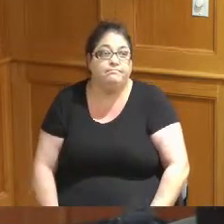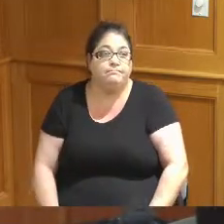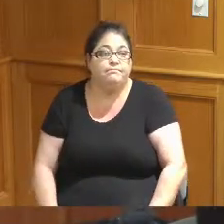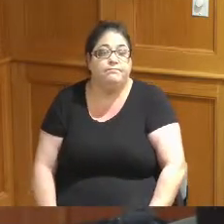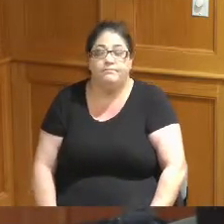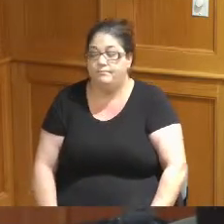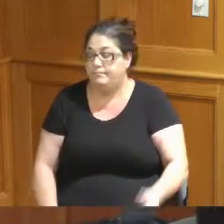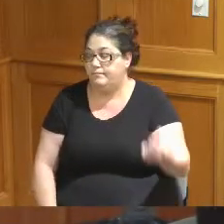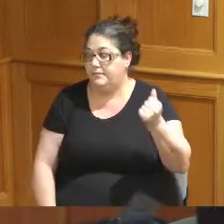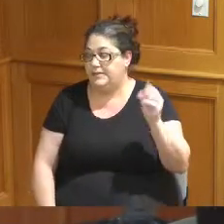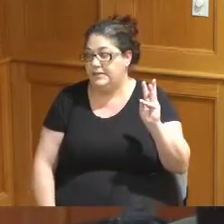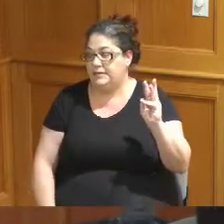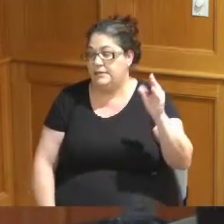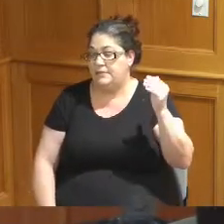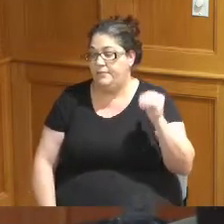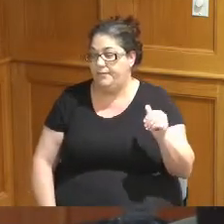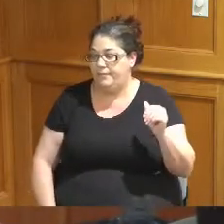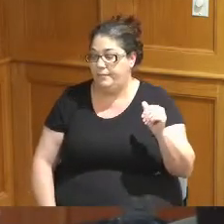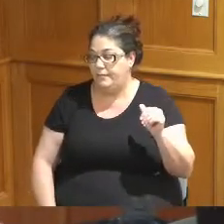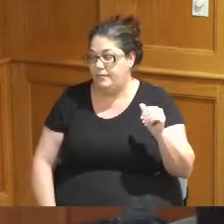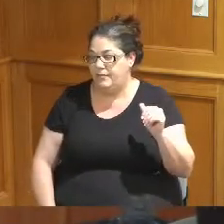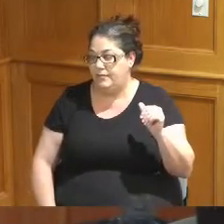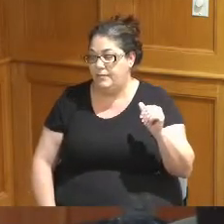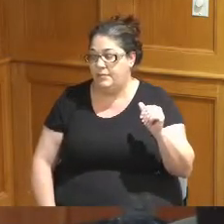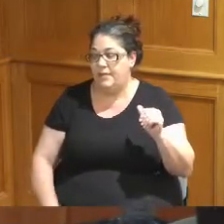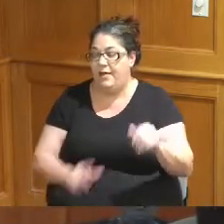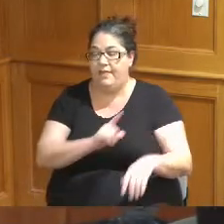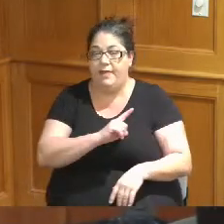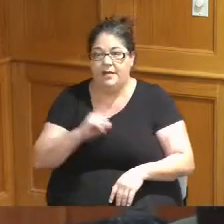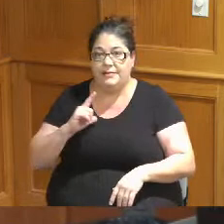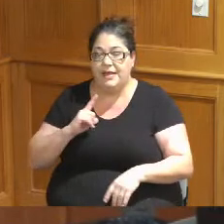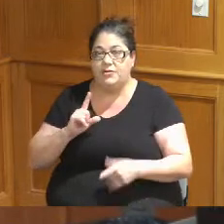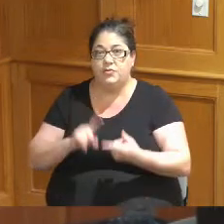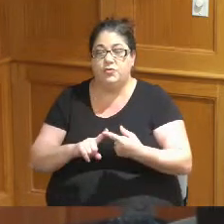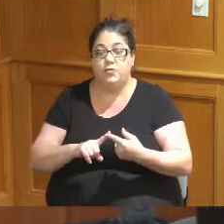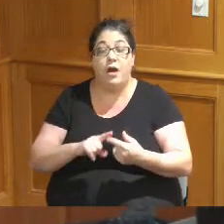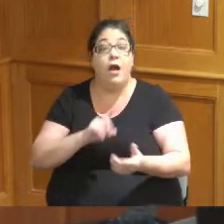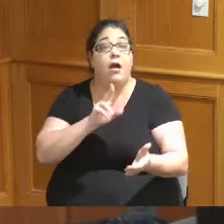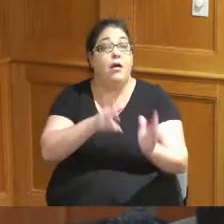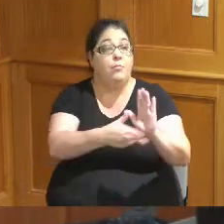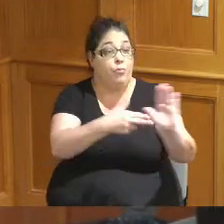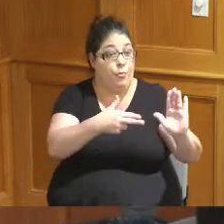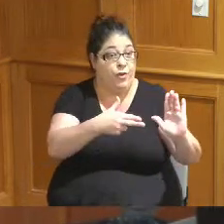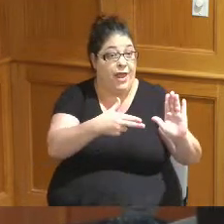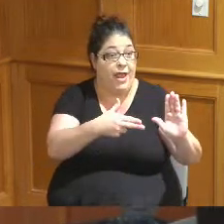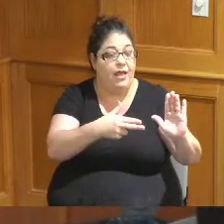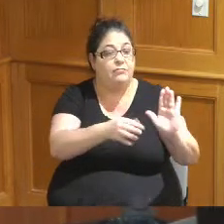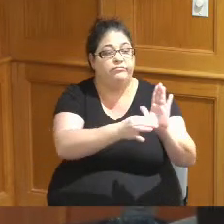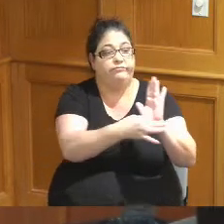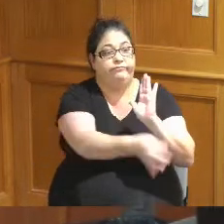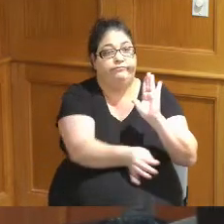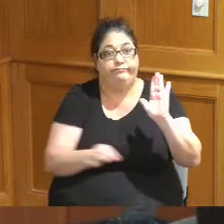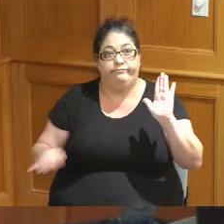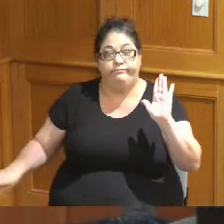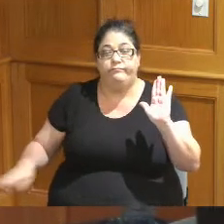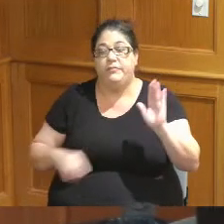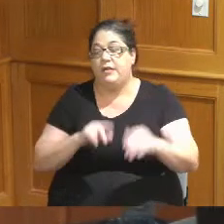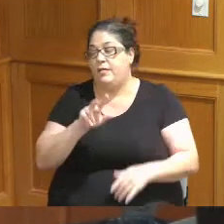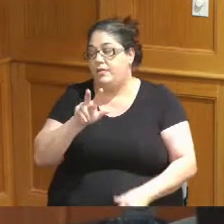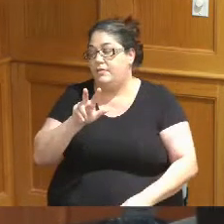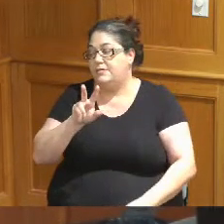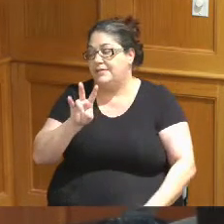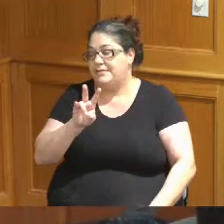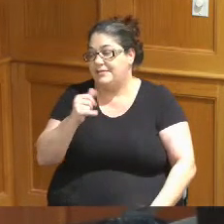16. this is legislation to de-appropriate 17 million three hundred thirty six thousand four